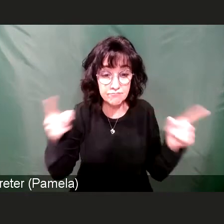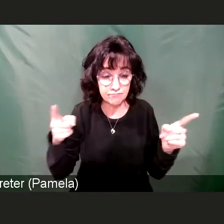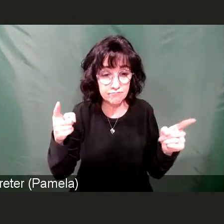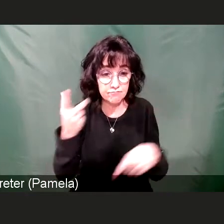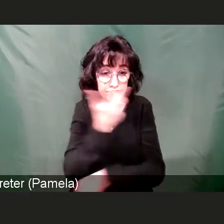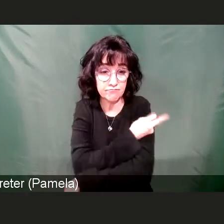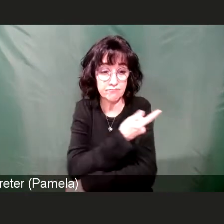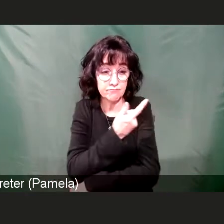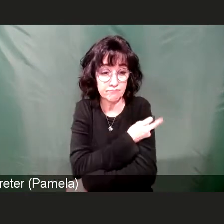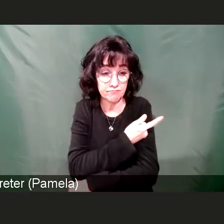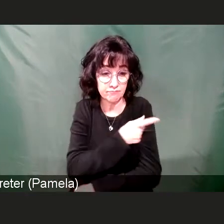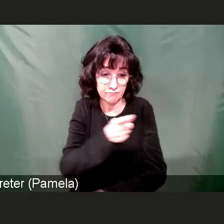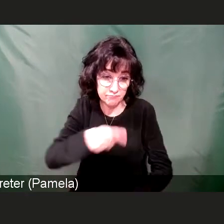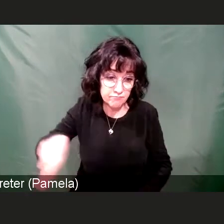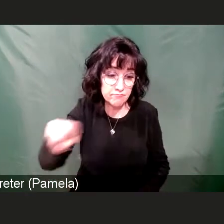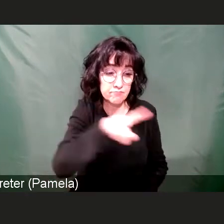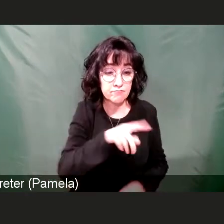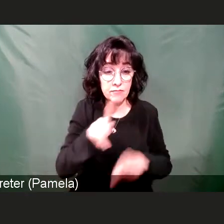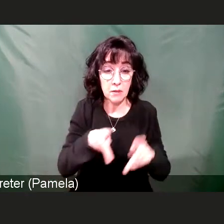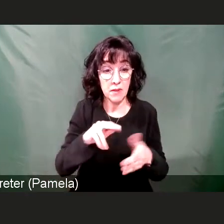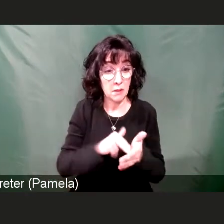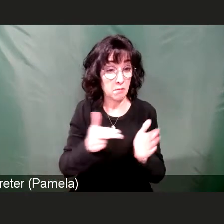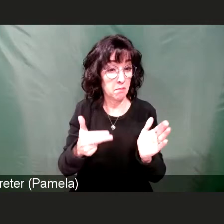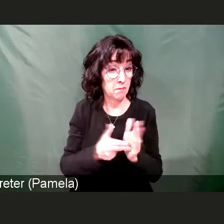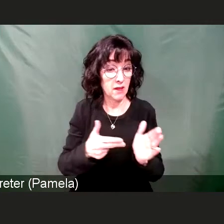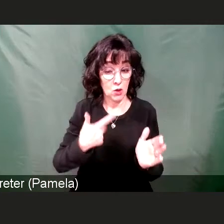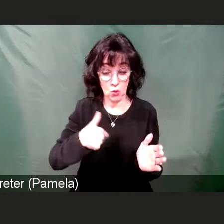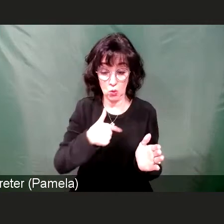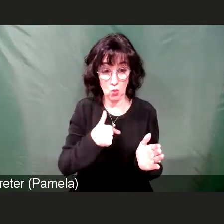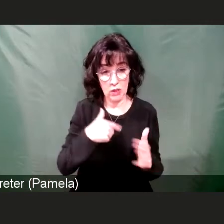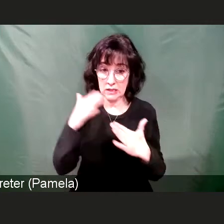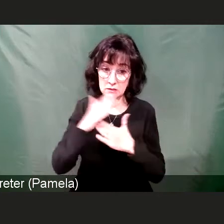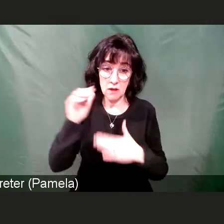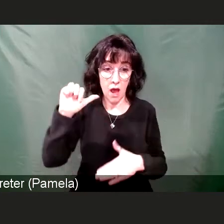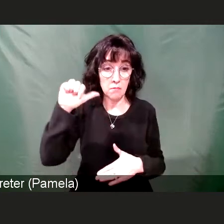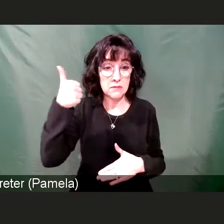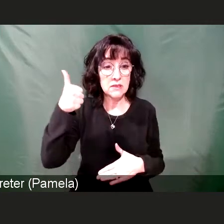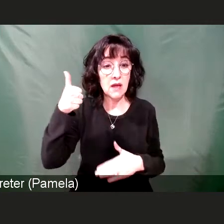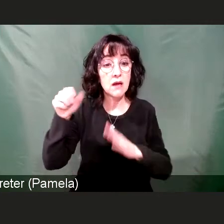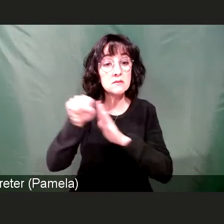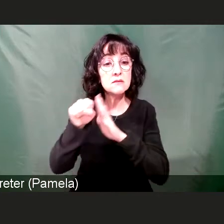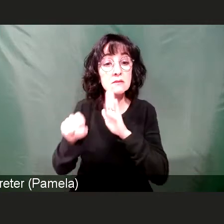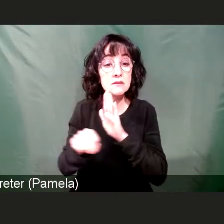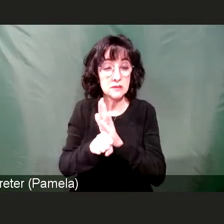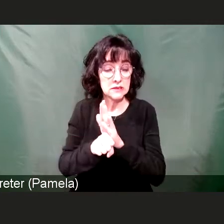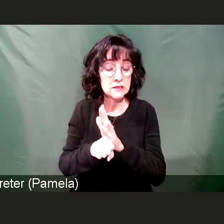so we were in the top 10 states or at least we were last week of being able to do that.